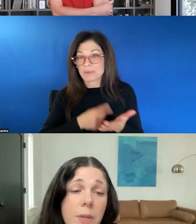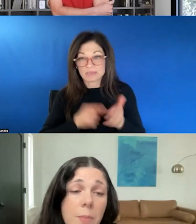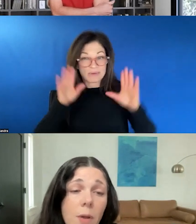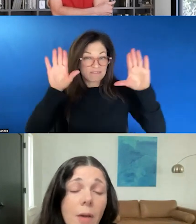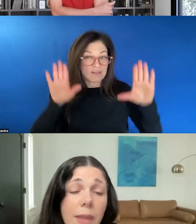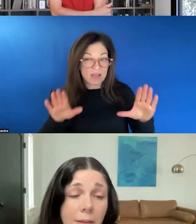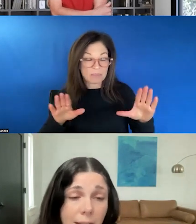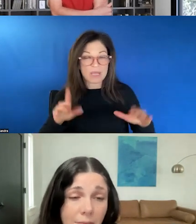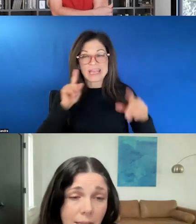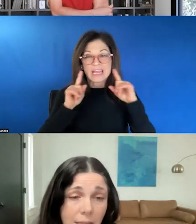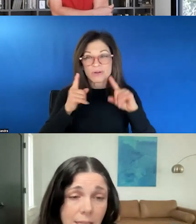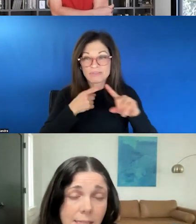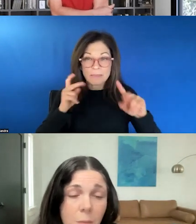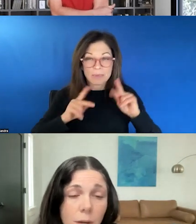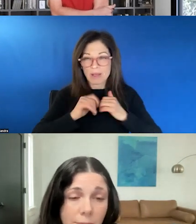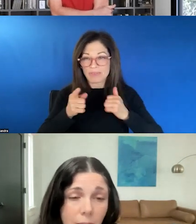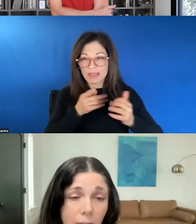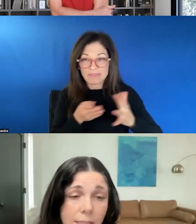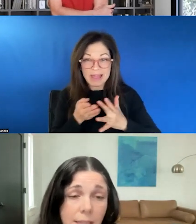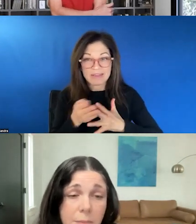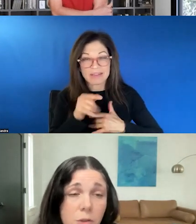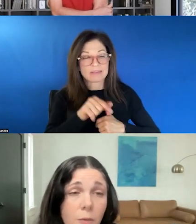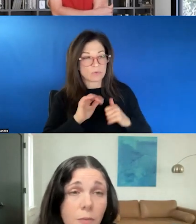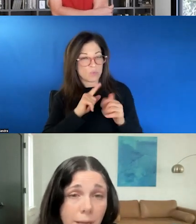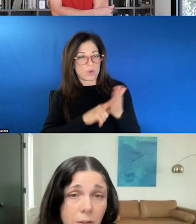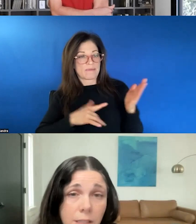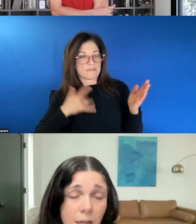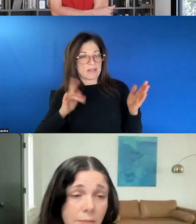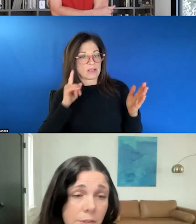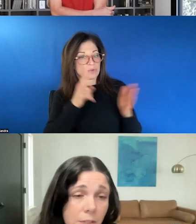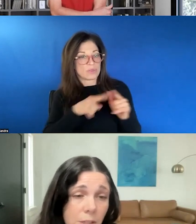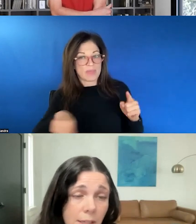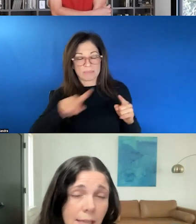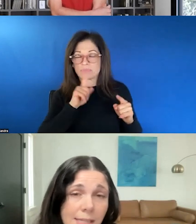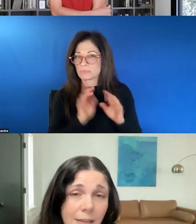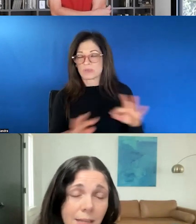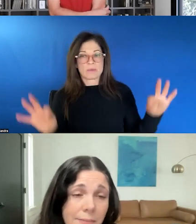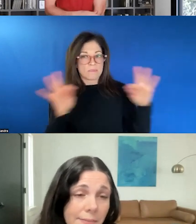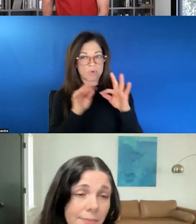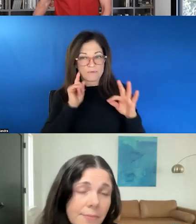PEOPLE NAVIGATING THIS IS SO VITAL TO THE CONVERSATION. THANKS, DAVID.